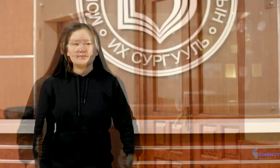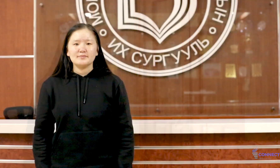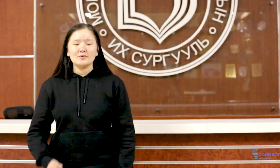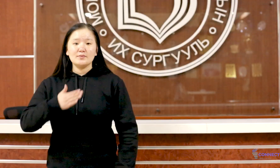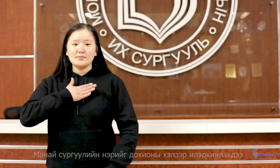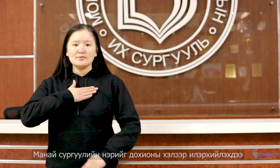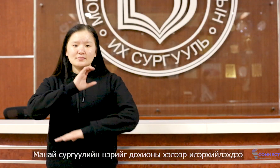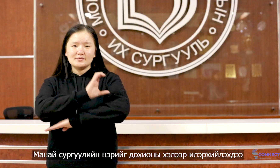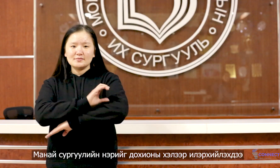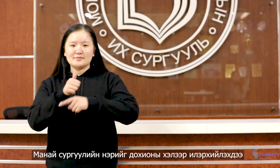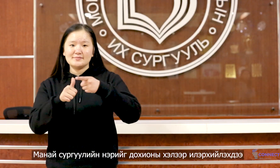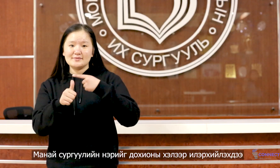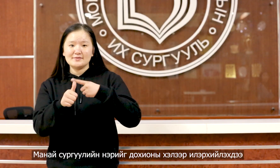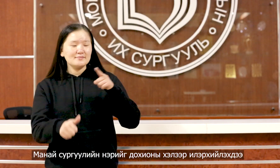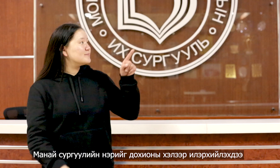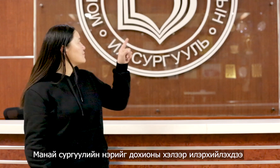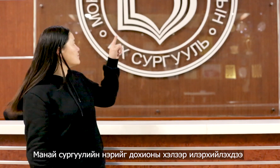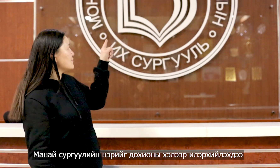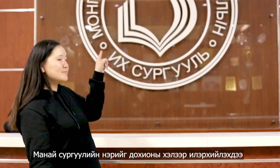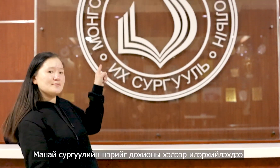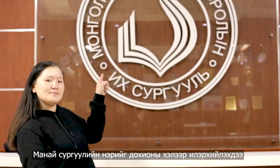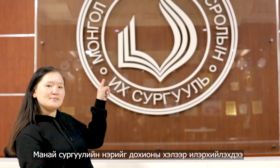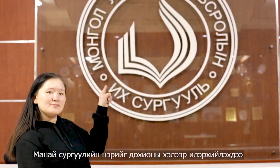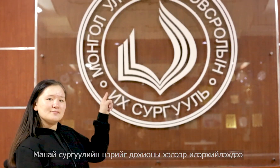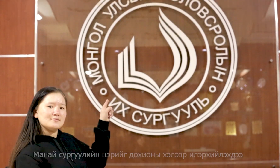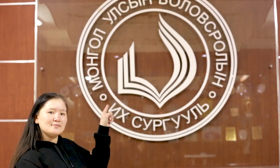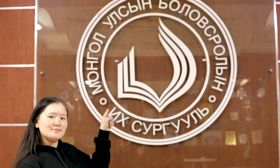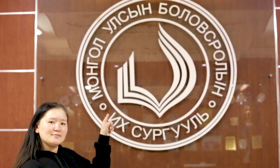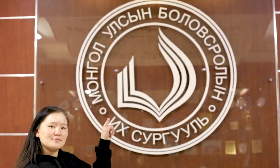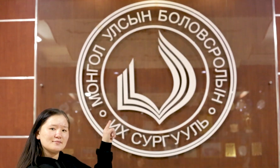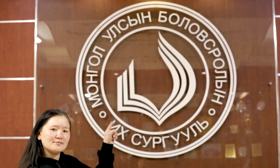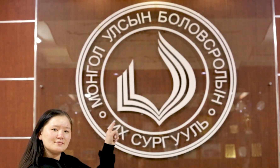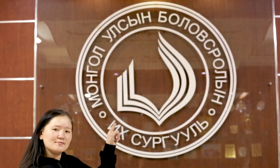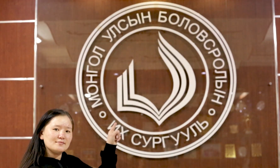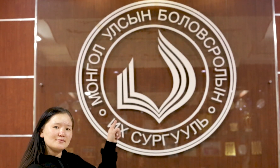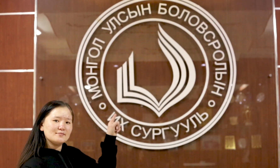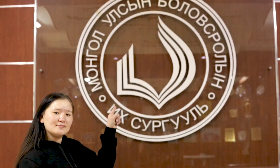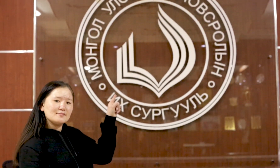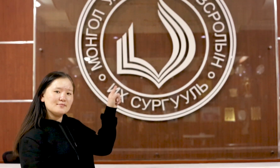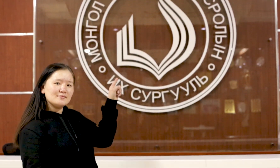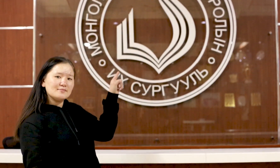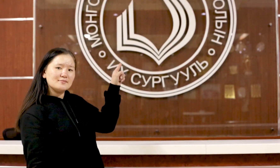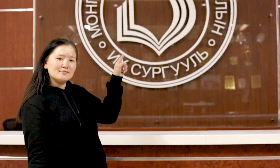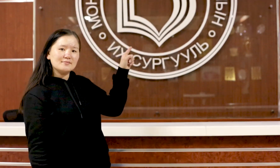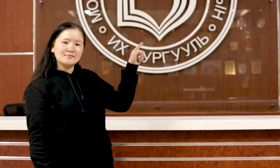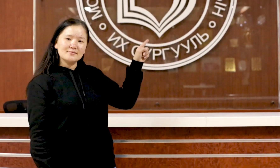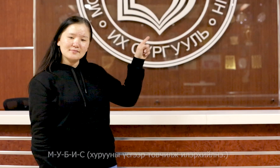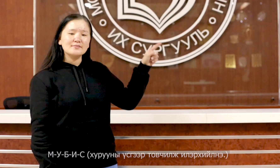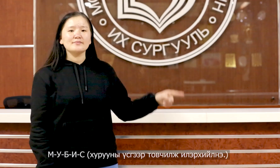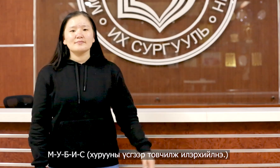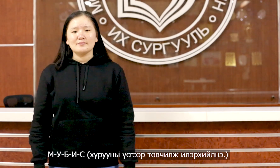When expressing the name of our school in sign language